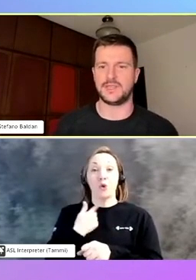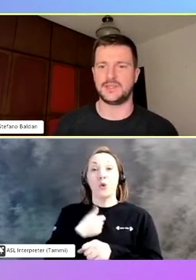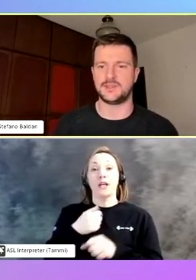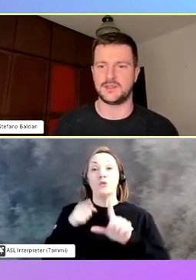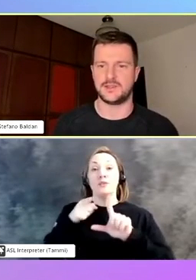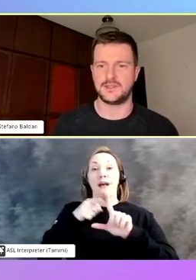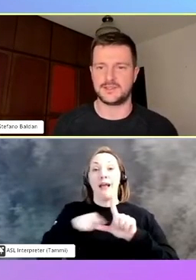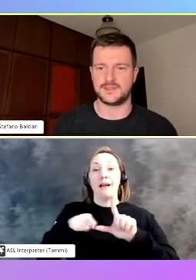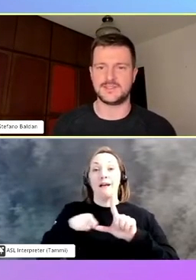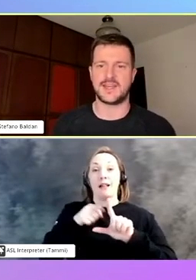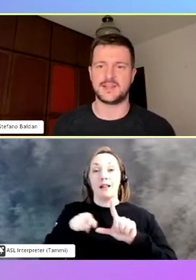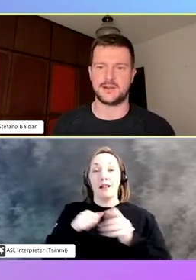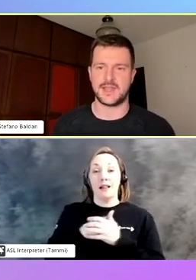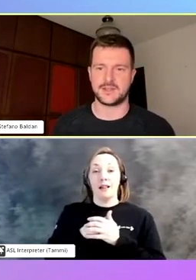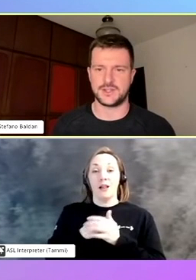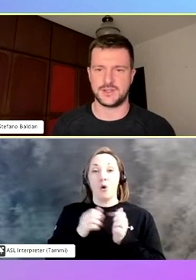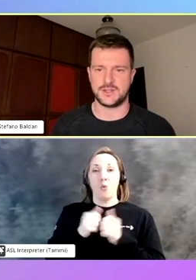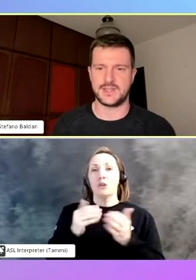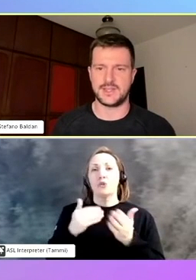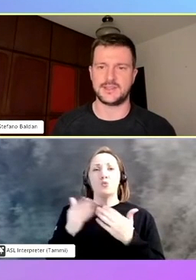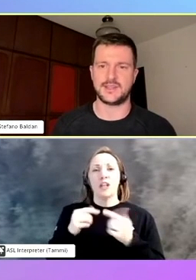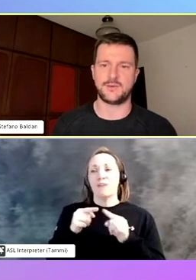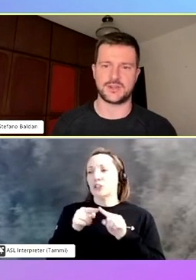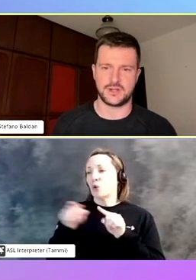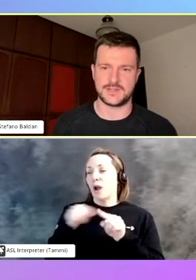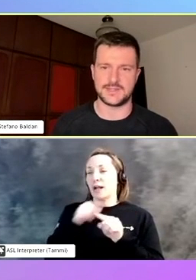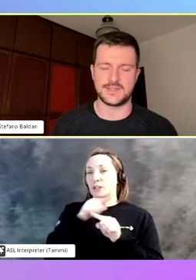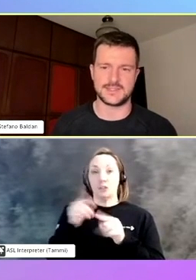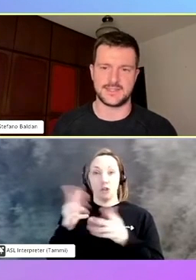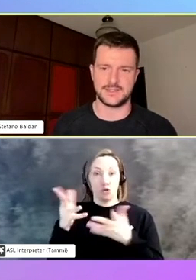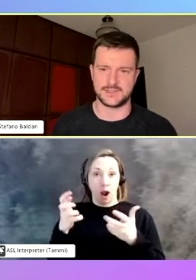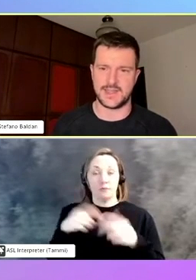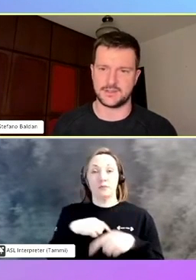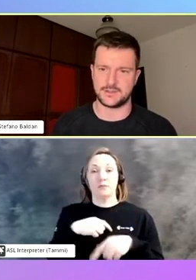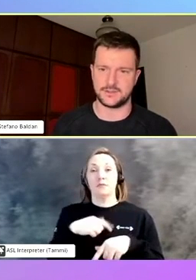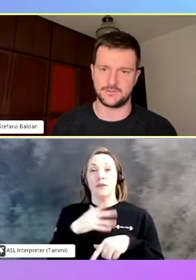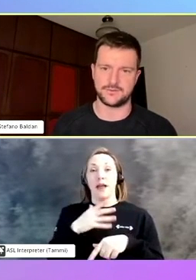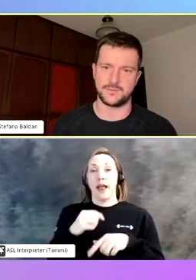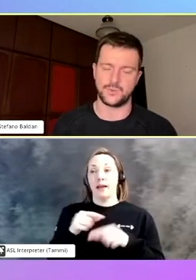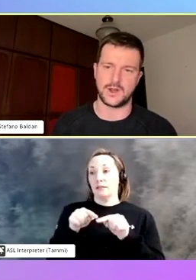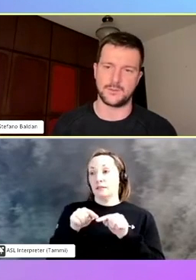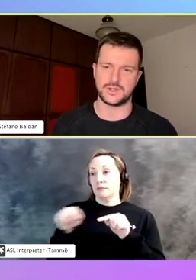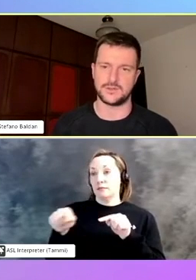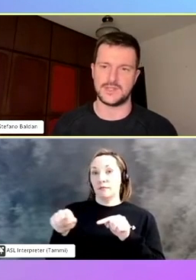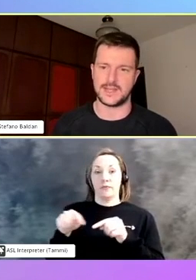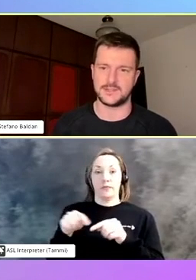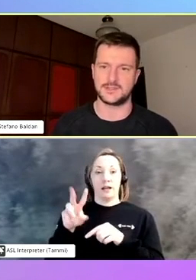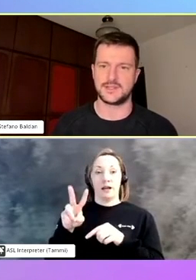So admiral we have defined and accessibility policy, we have integrated accessibility,